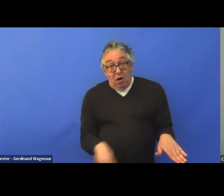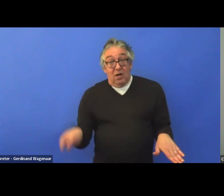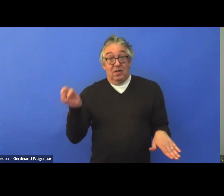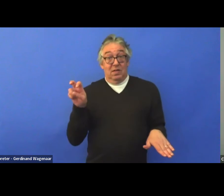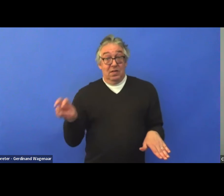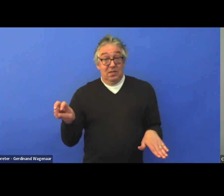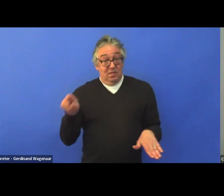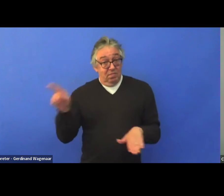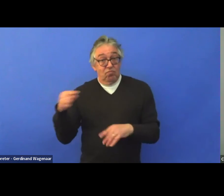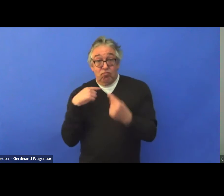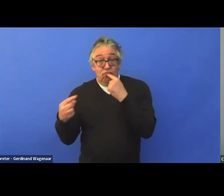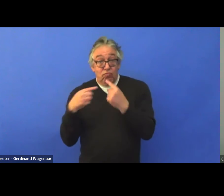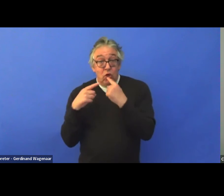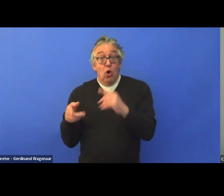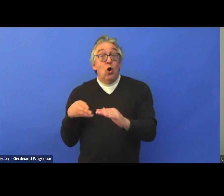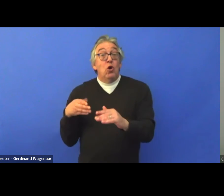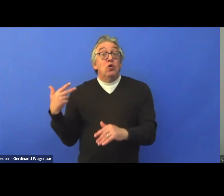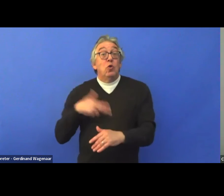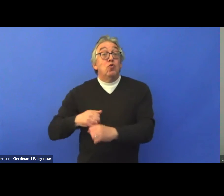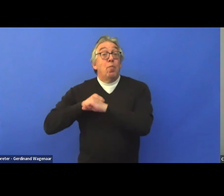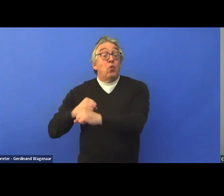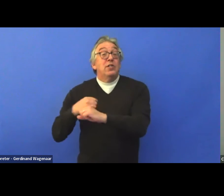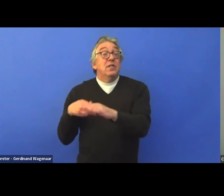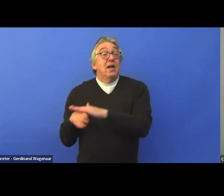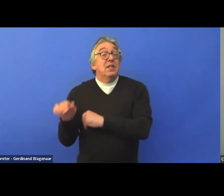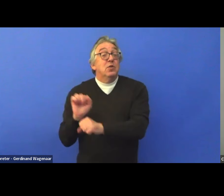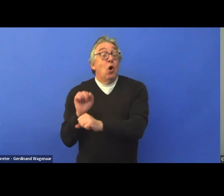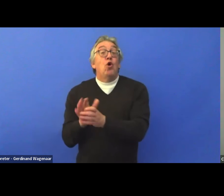to talk about social protection and access to work, click on the link.